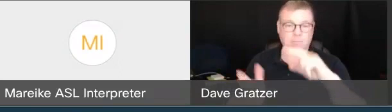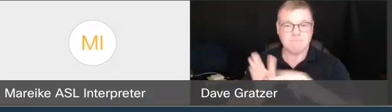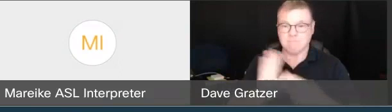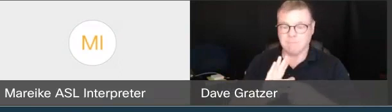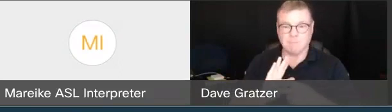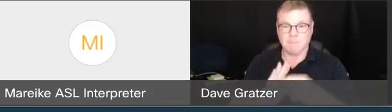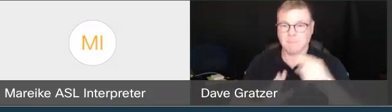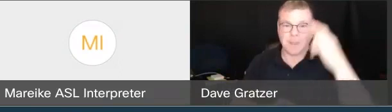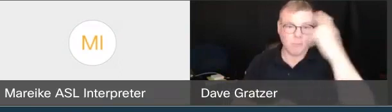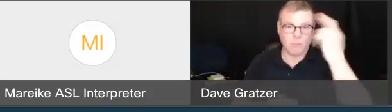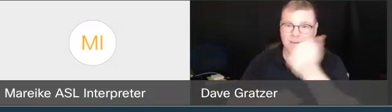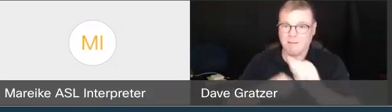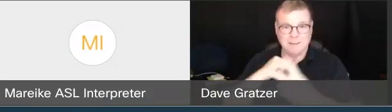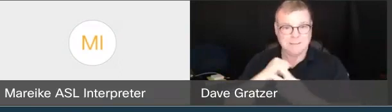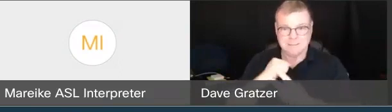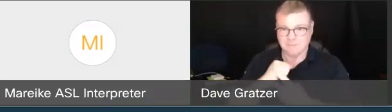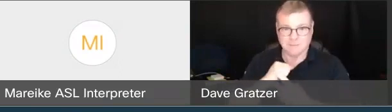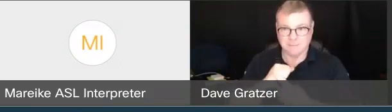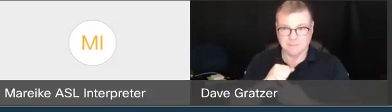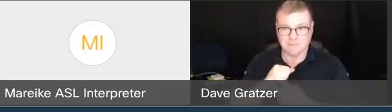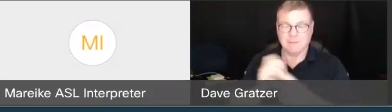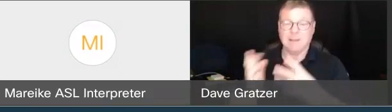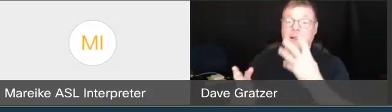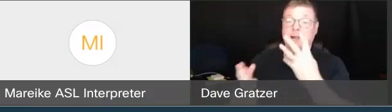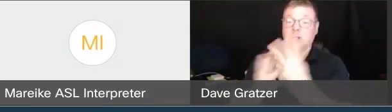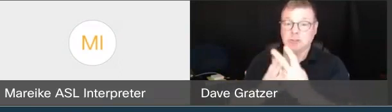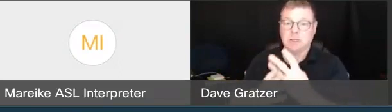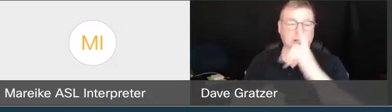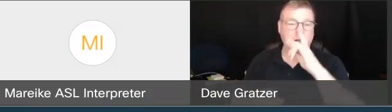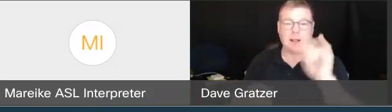realized any savings in the way I think about jails is there like field of dreams, you build